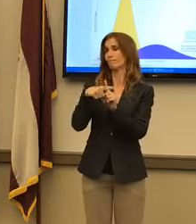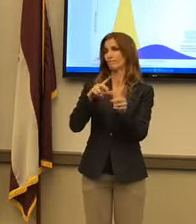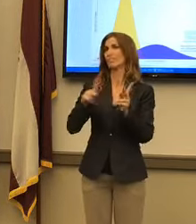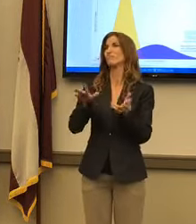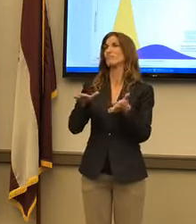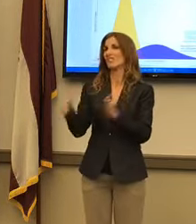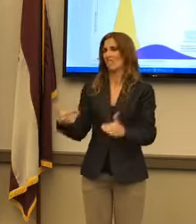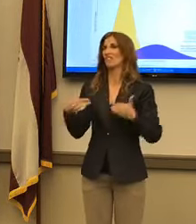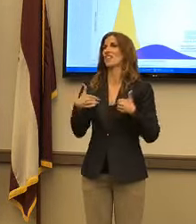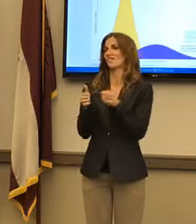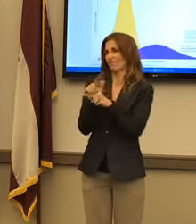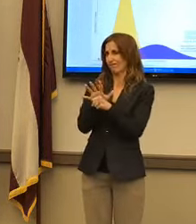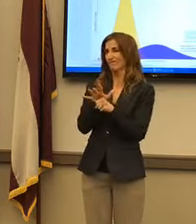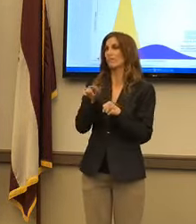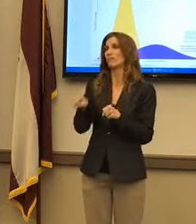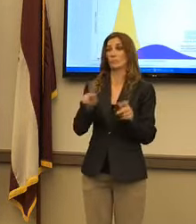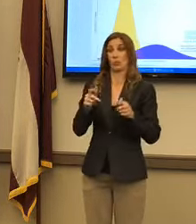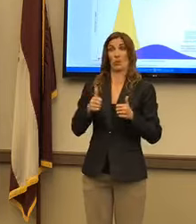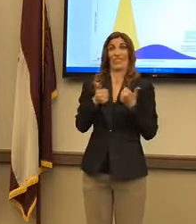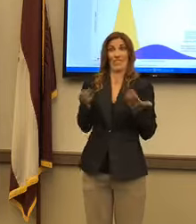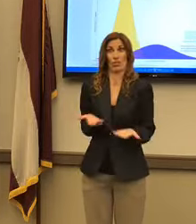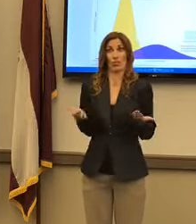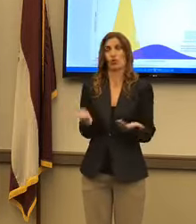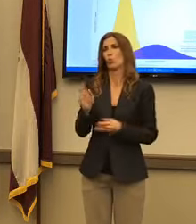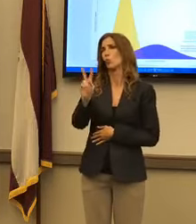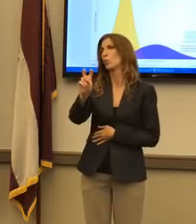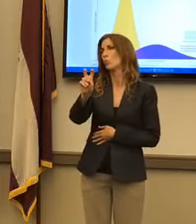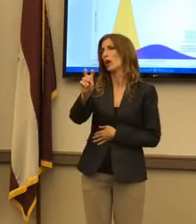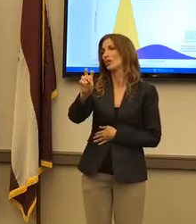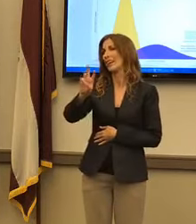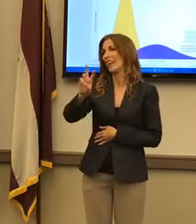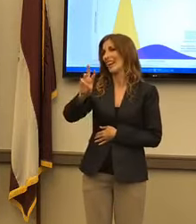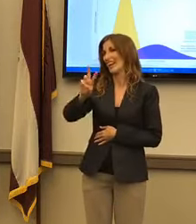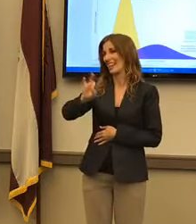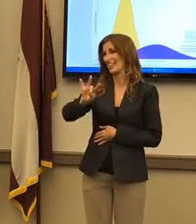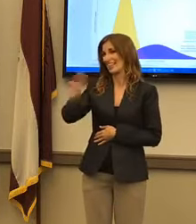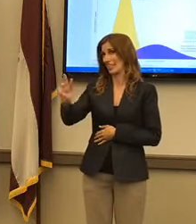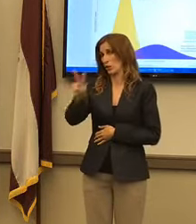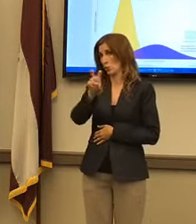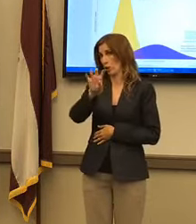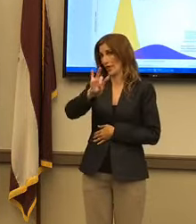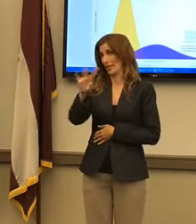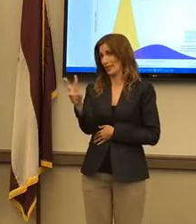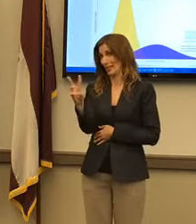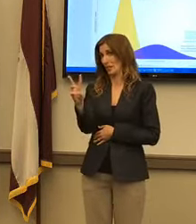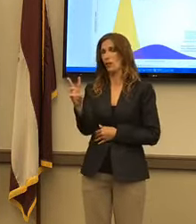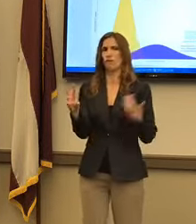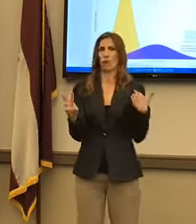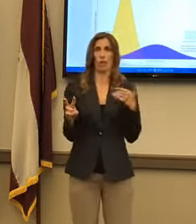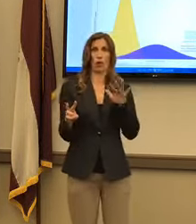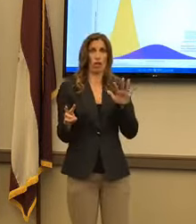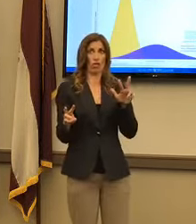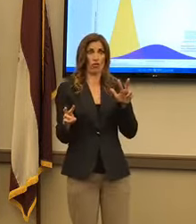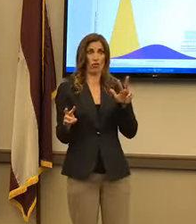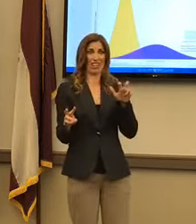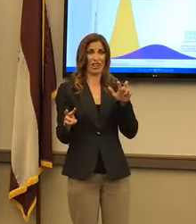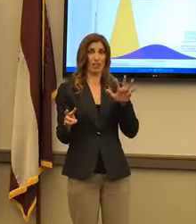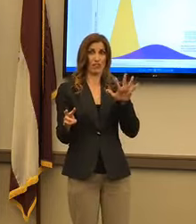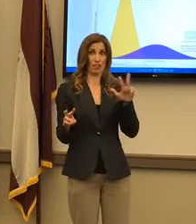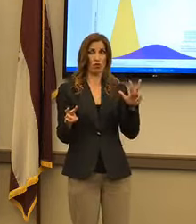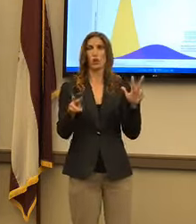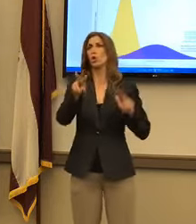Montgomery County residents 286 of our 353 confirmed positive deaths are